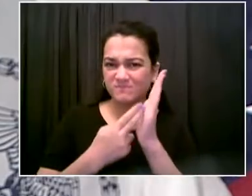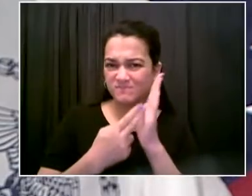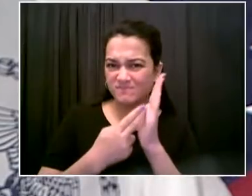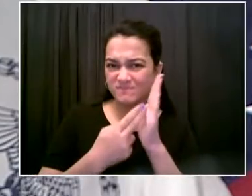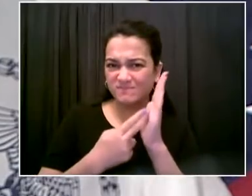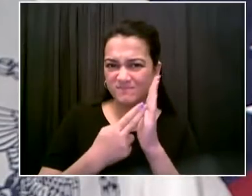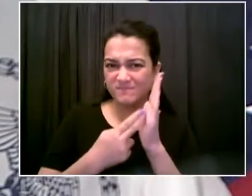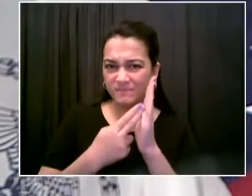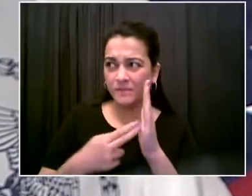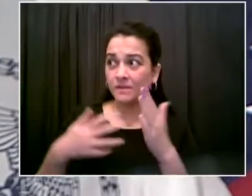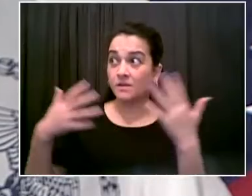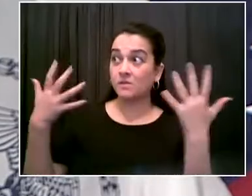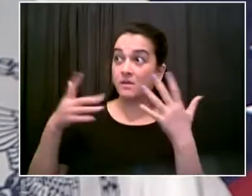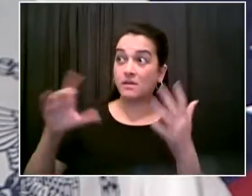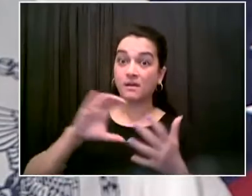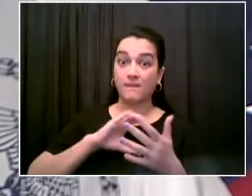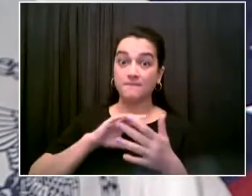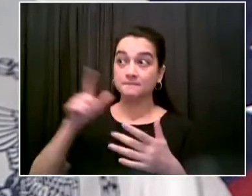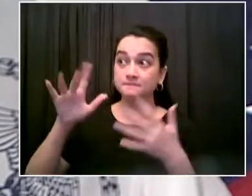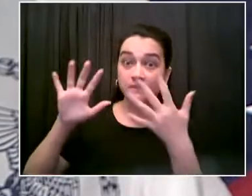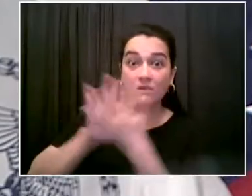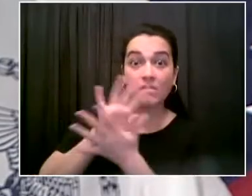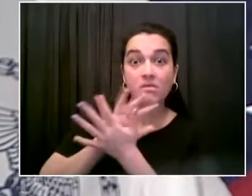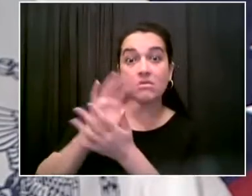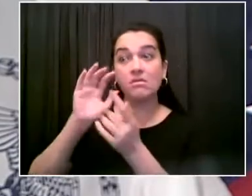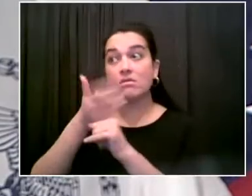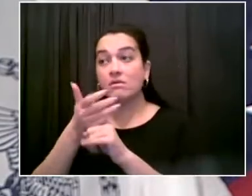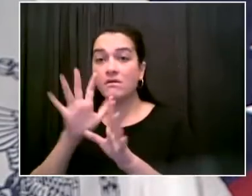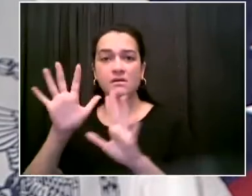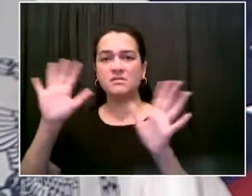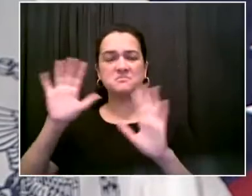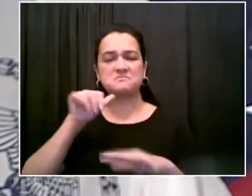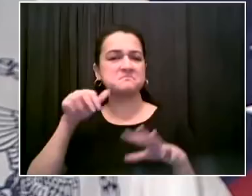SOMETHING LIKE